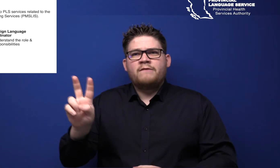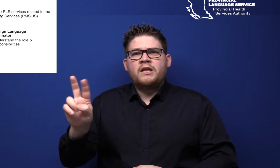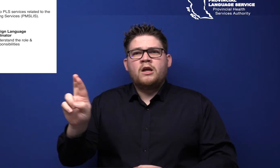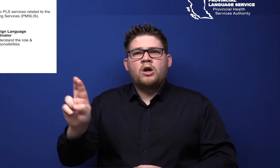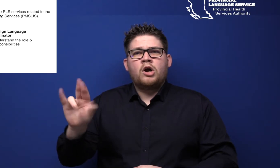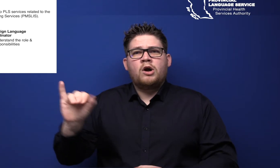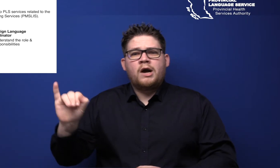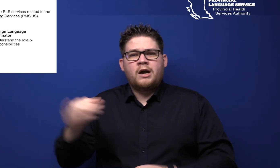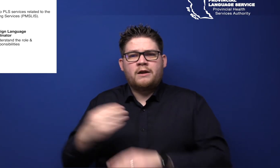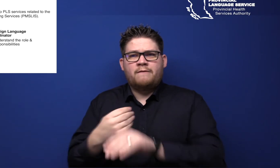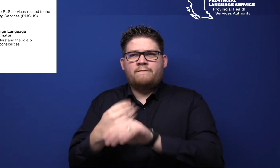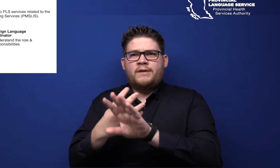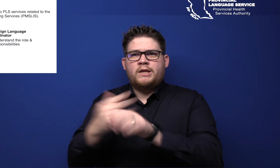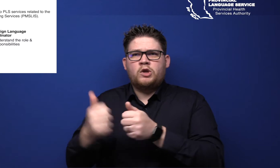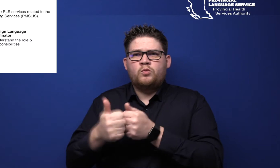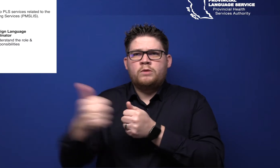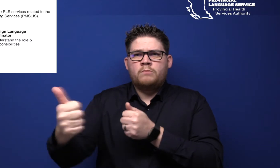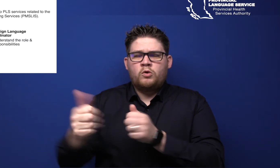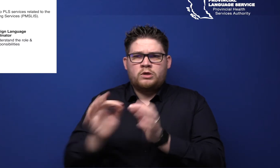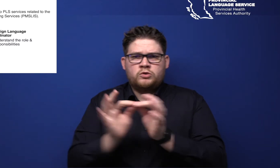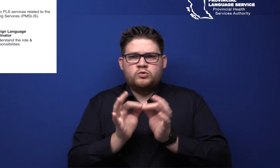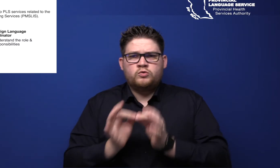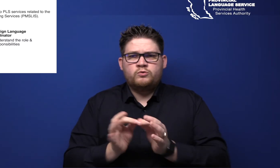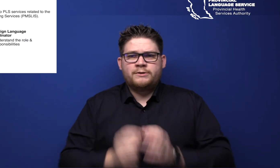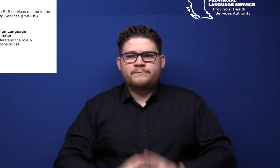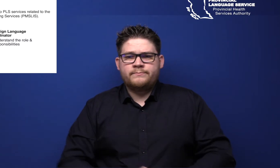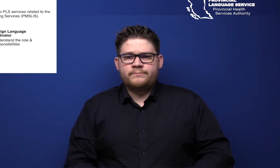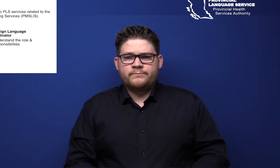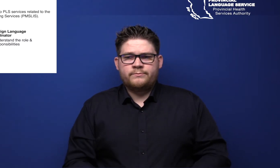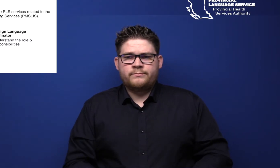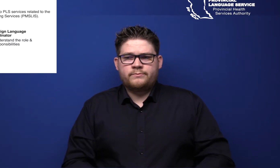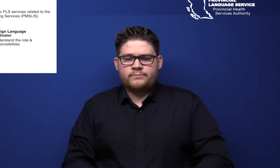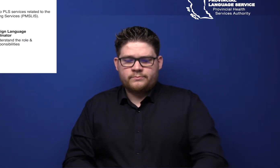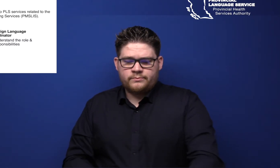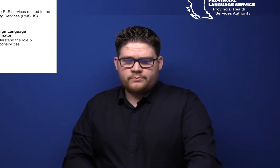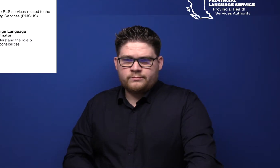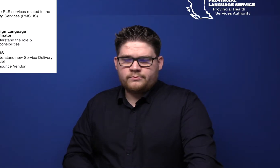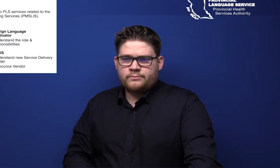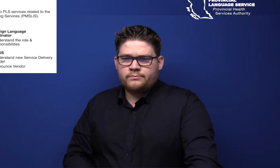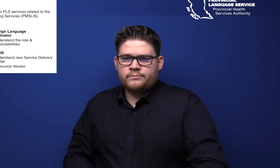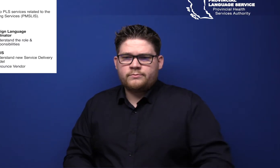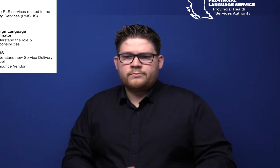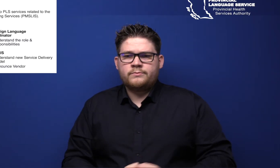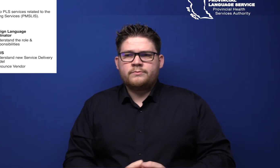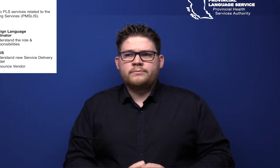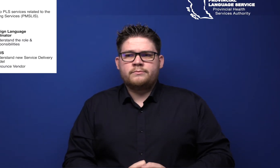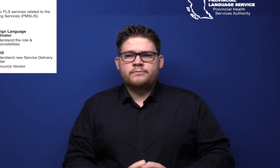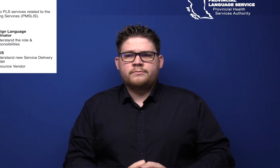SPECIFICALLY AROUND VIDEO REMOTE INTERPRETING, VRI.